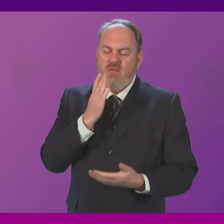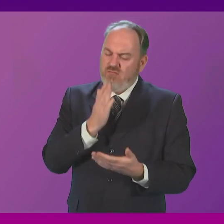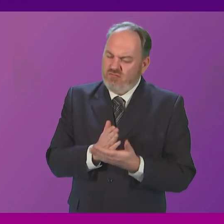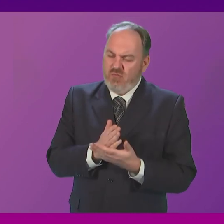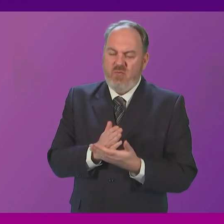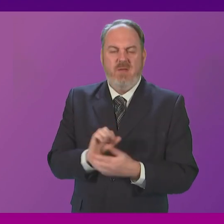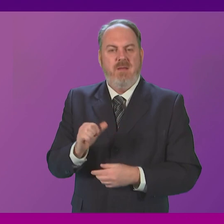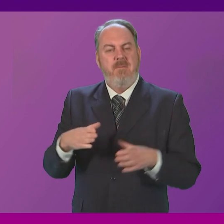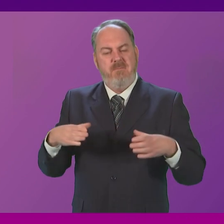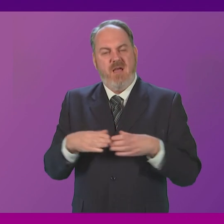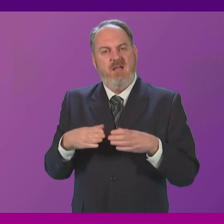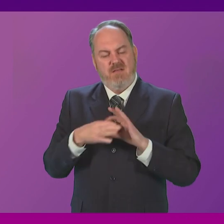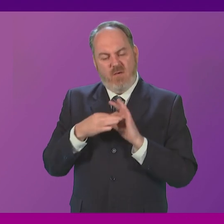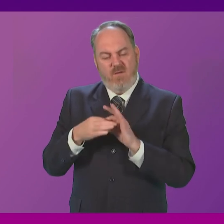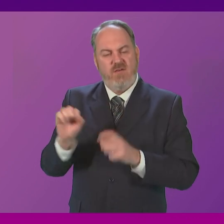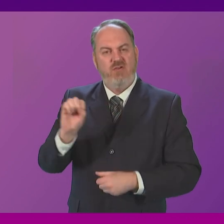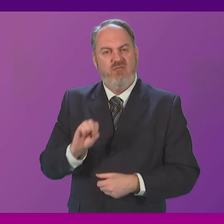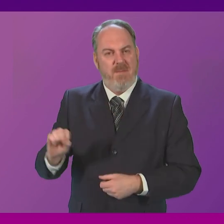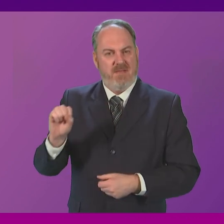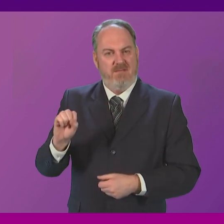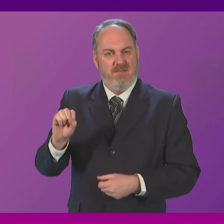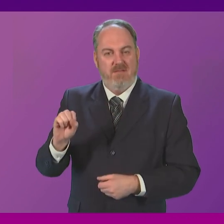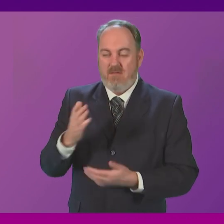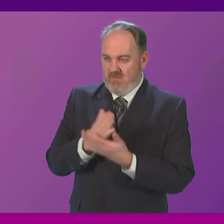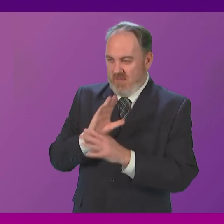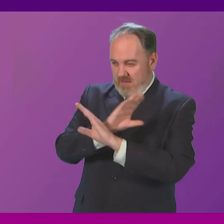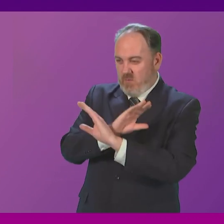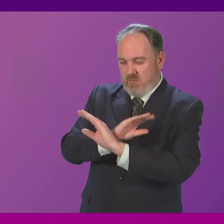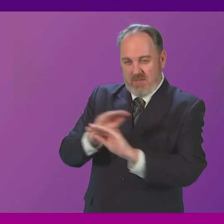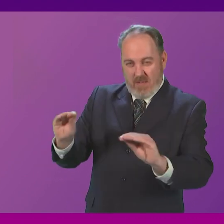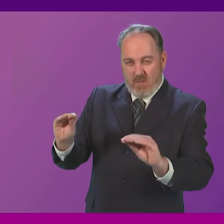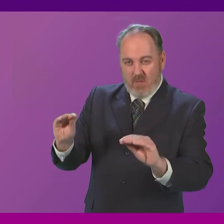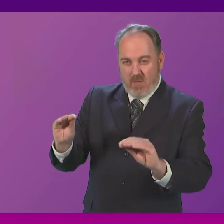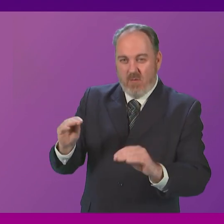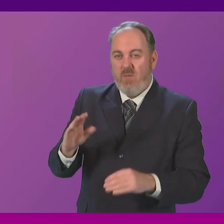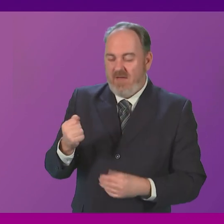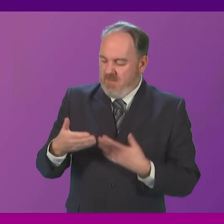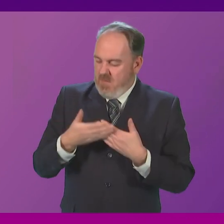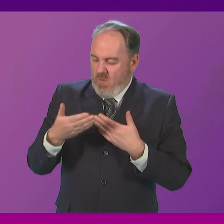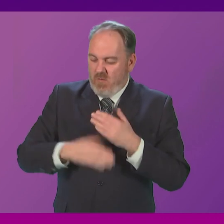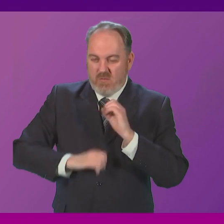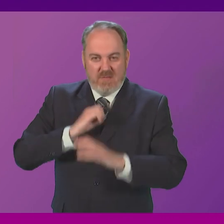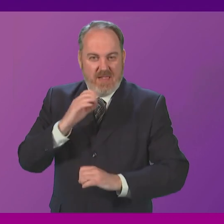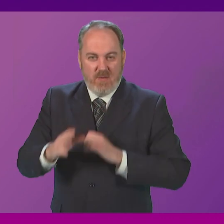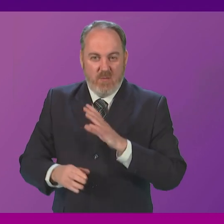Members should make no mistake: there is more water behind this Government than lies ahead